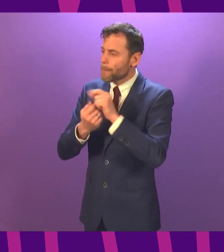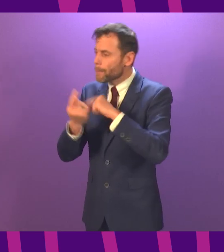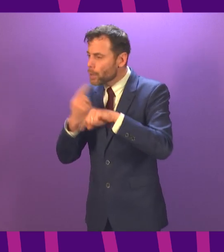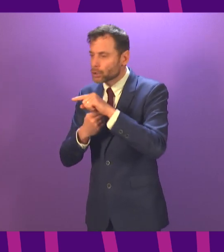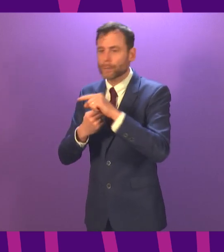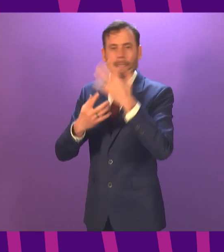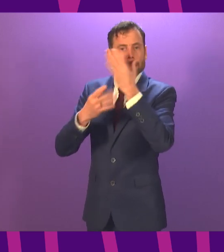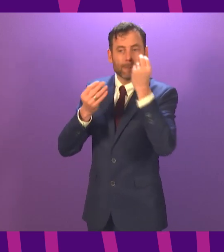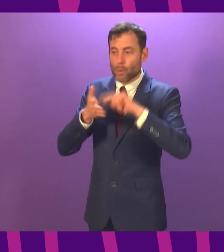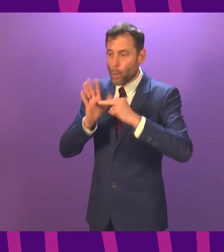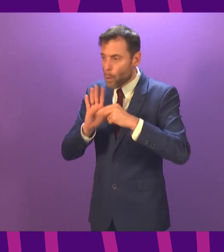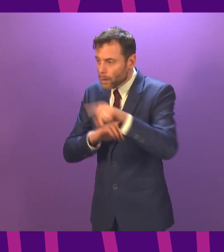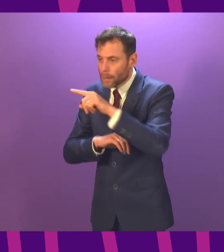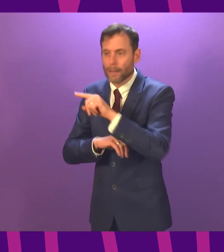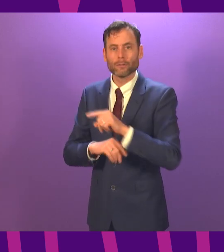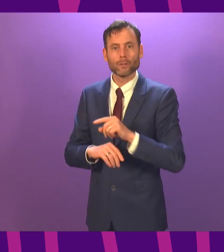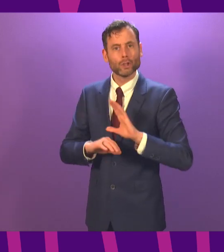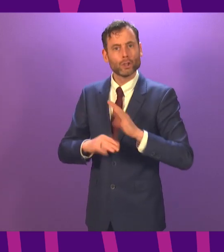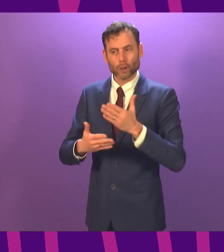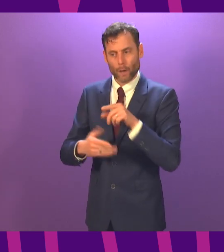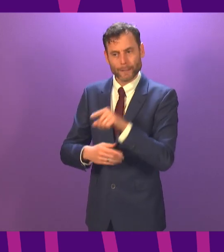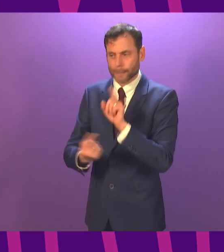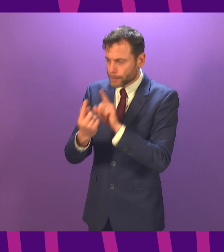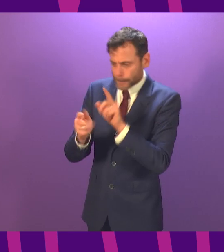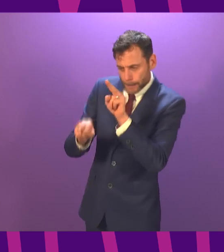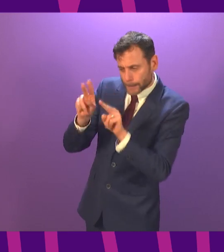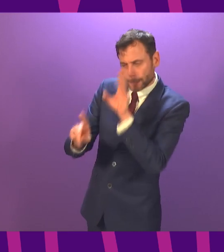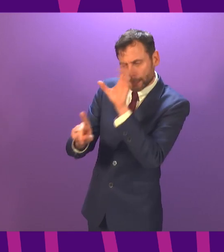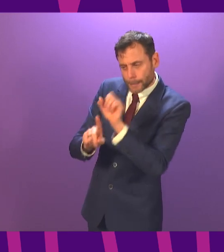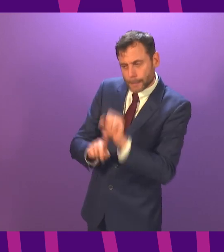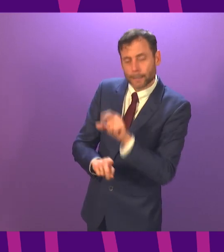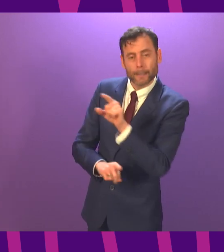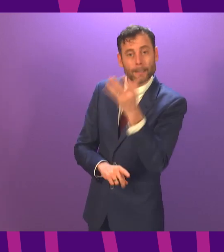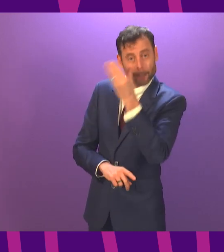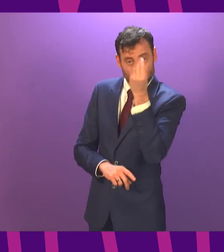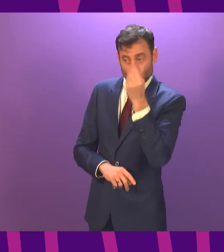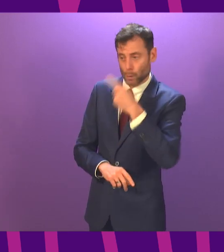design of post-diagnostic services, to identify best practice and to look at the barriers